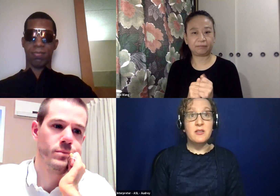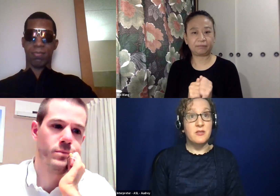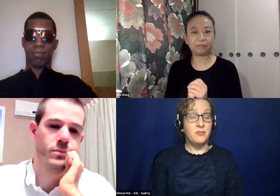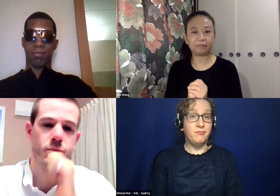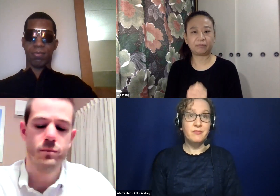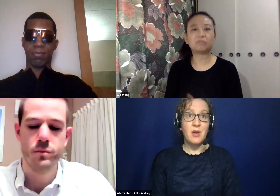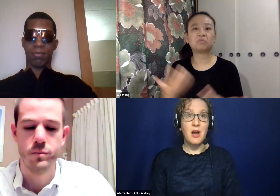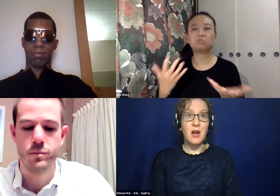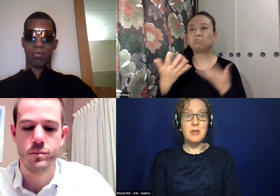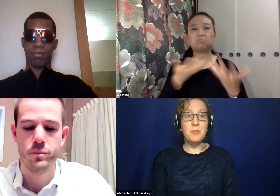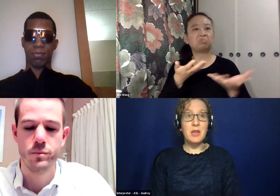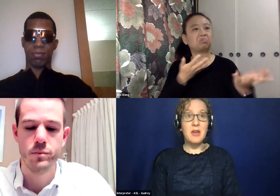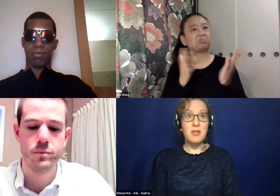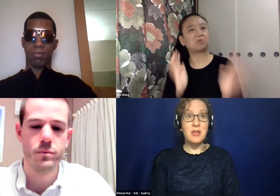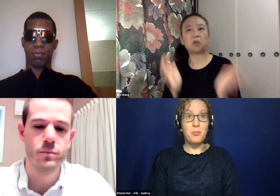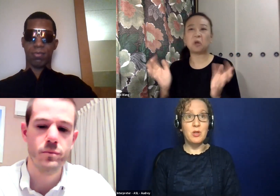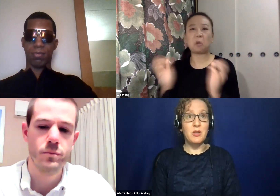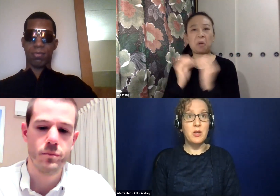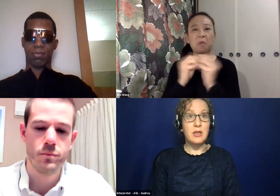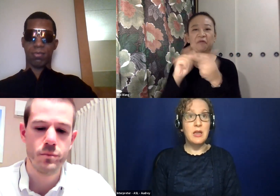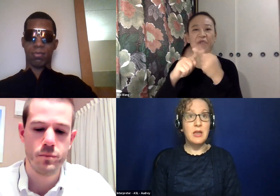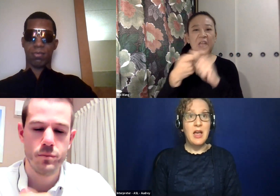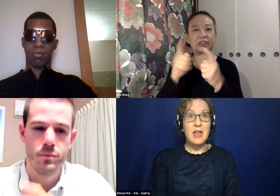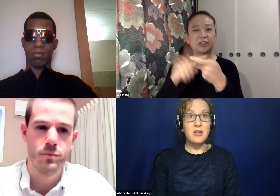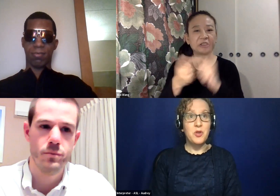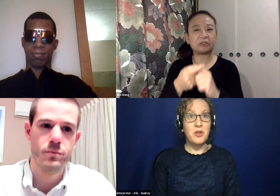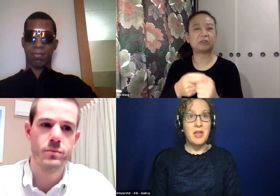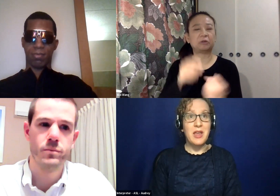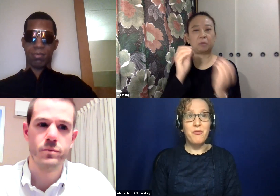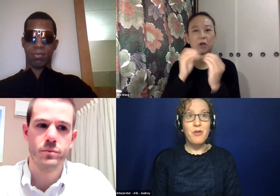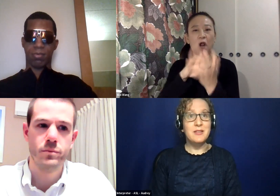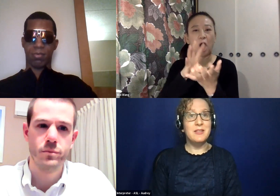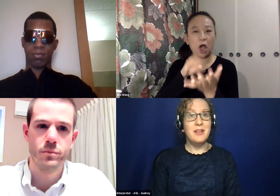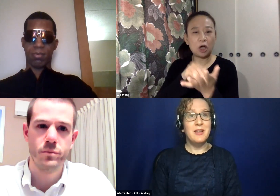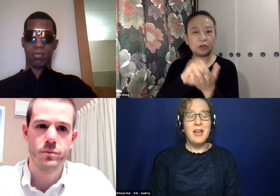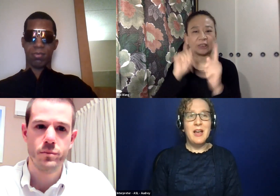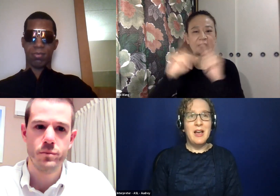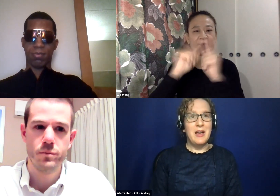because I was able to pick everything up really quickly, and communicate with friends.